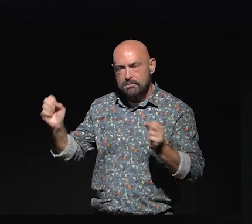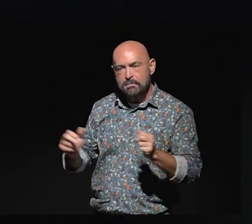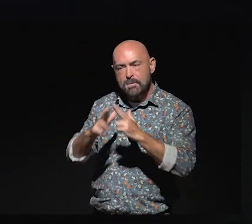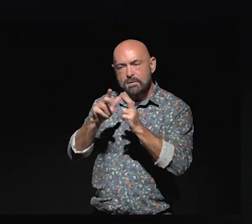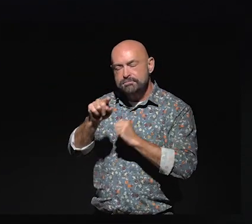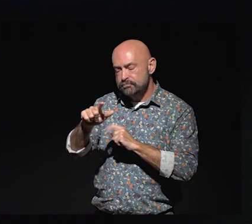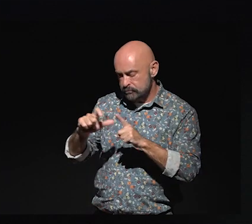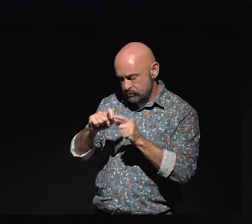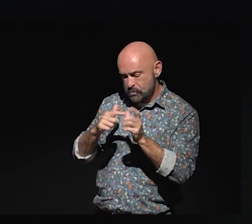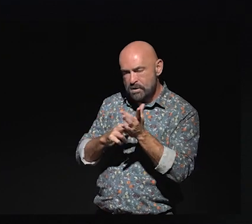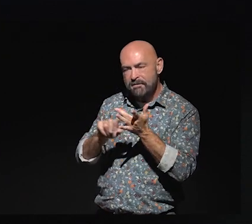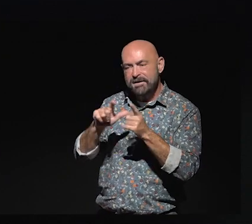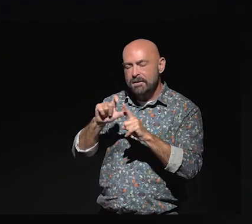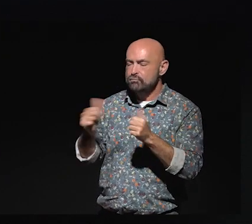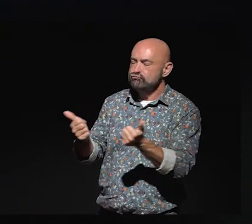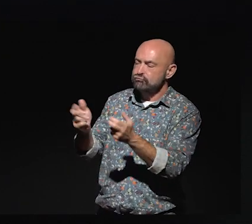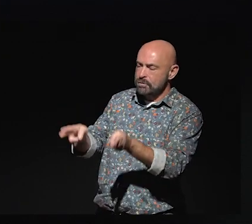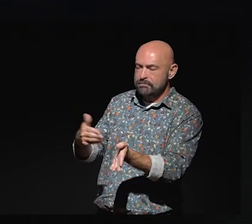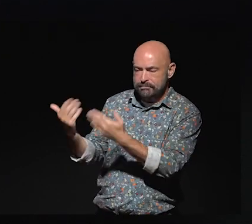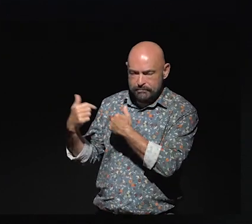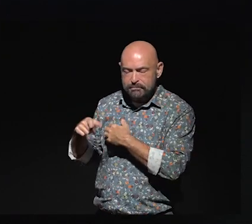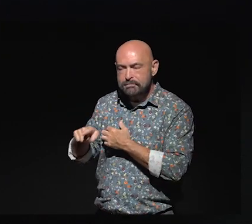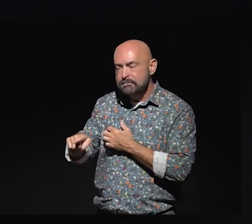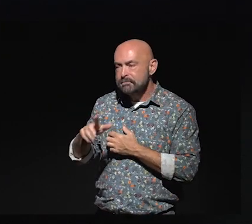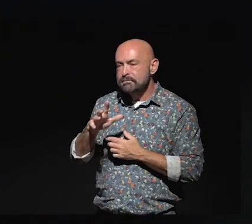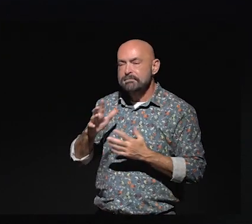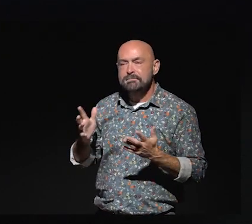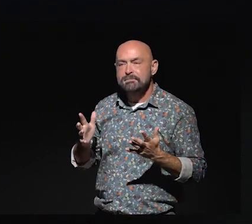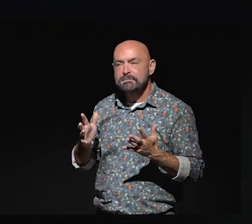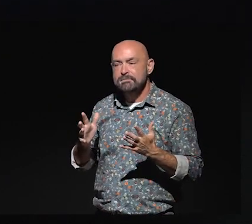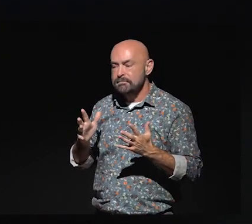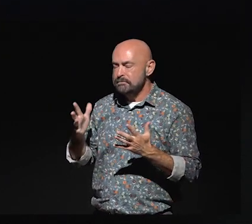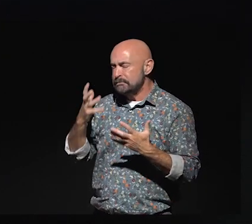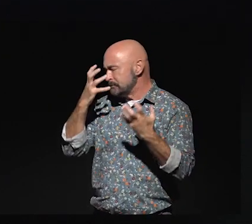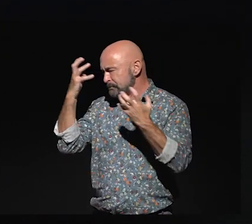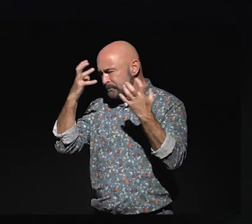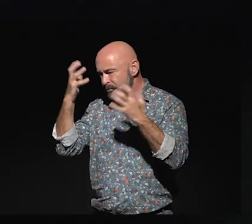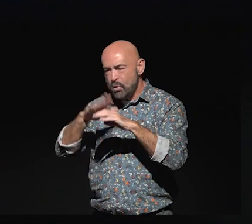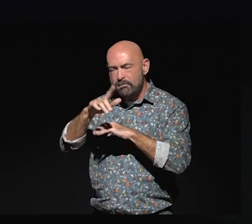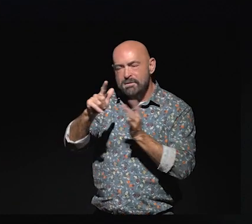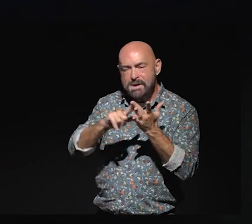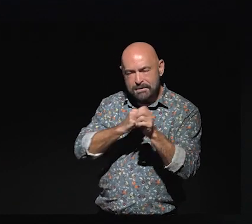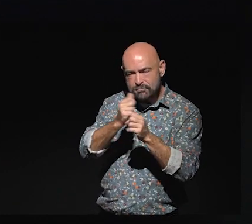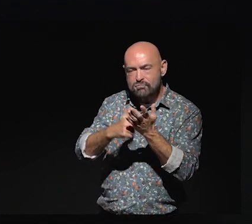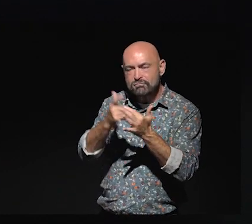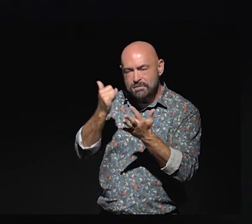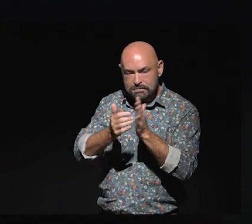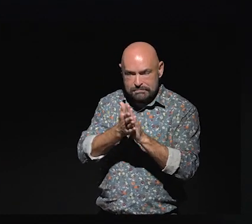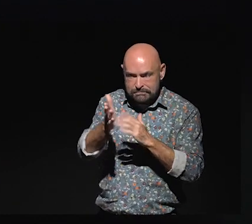David is dead by this point and having despaired of where Ingres was going. He receives important commissions,